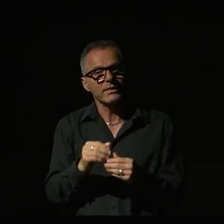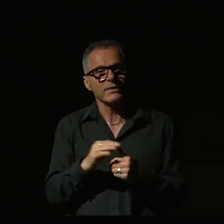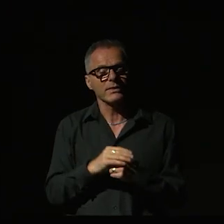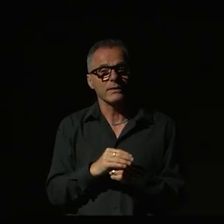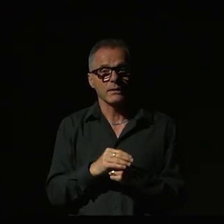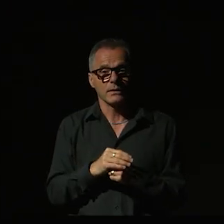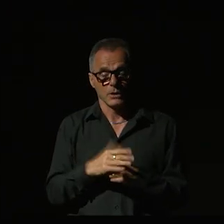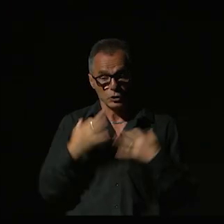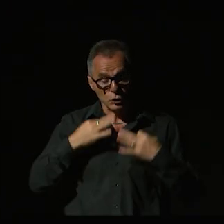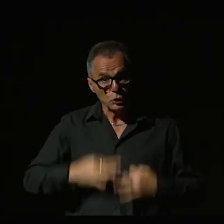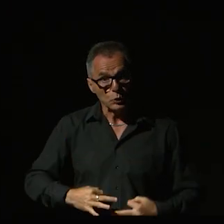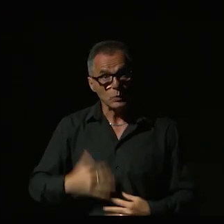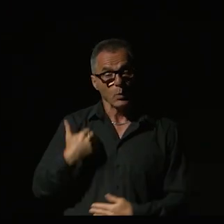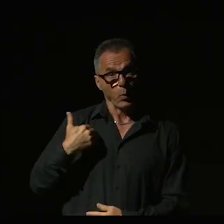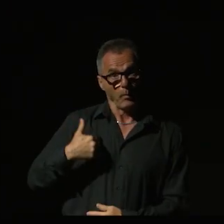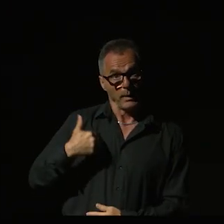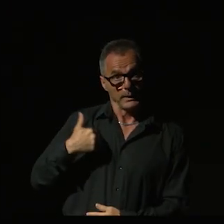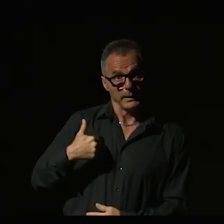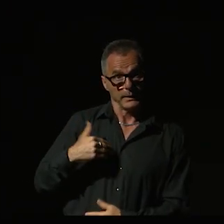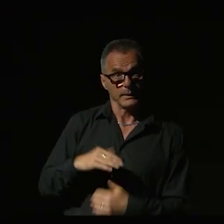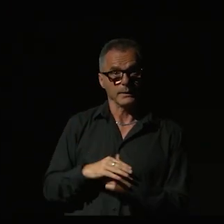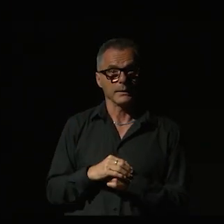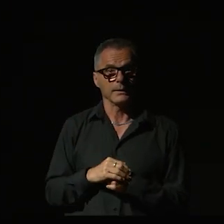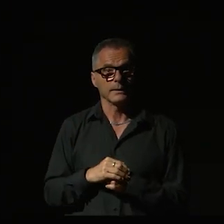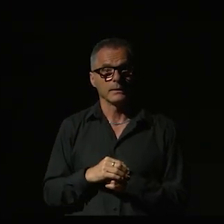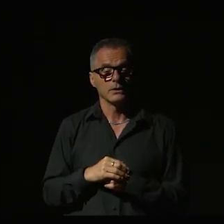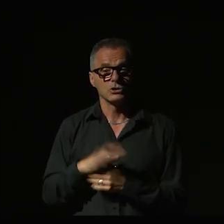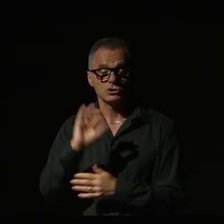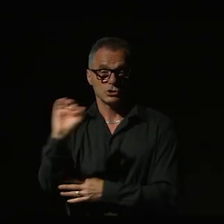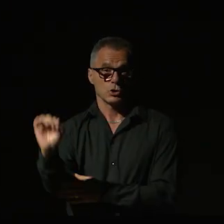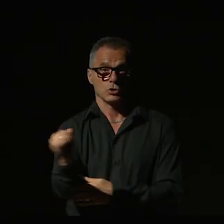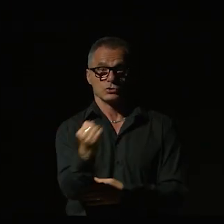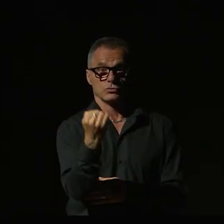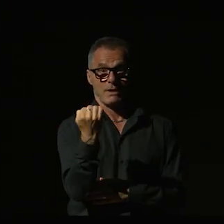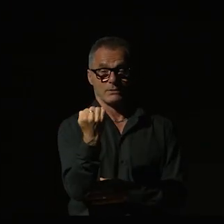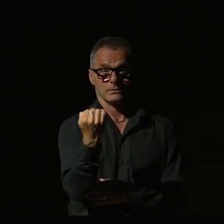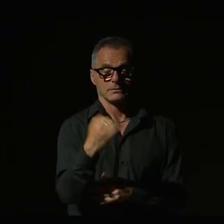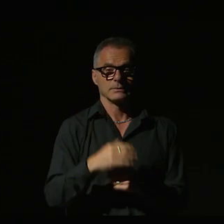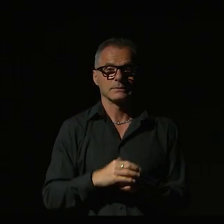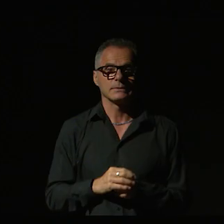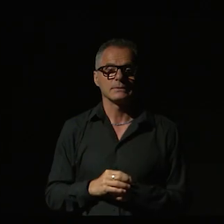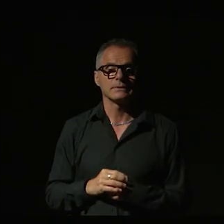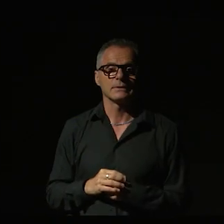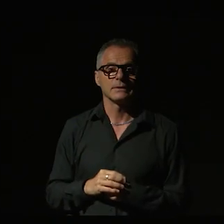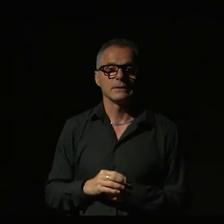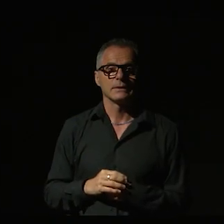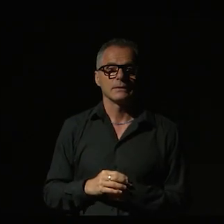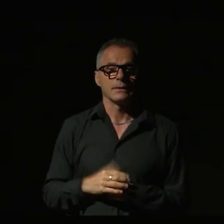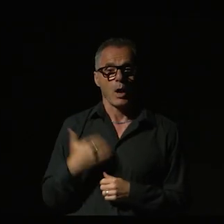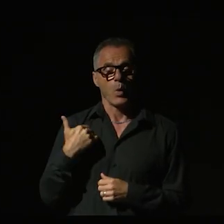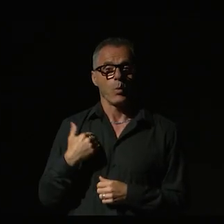a nude woman that turns around, it's quoted from the inventory. That is a woman who looks back